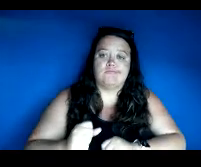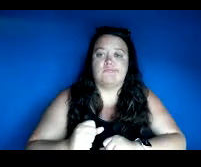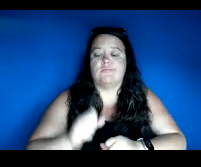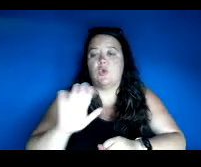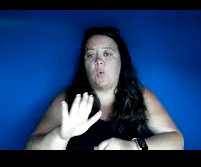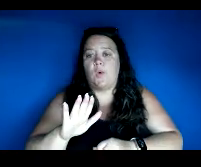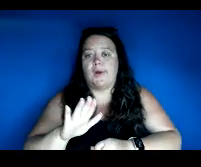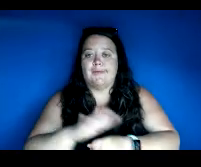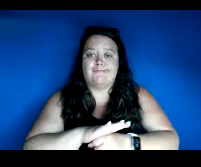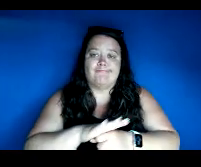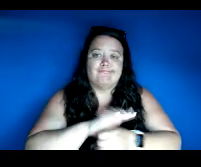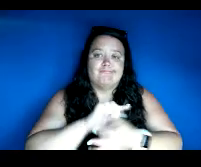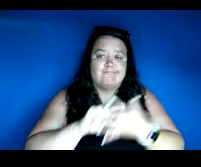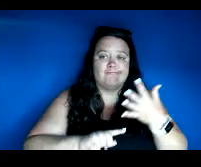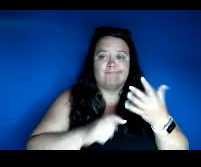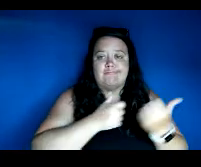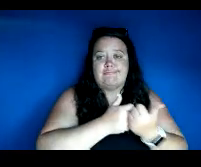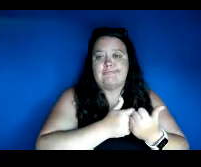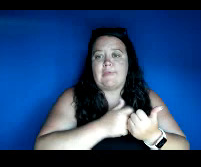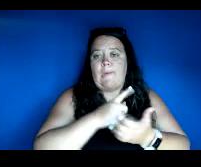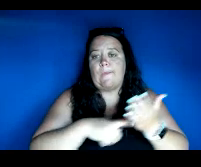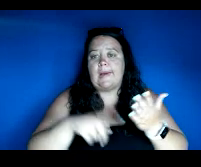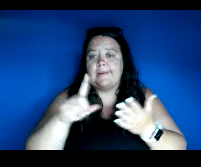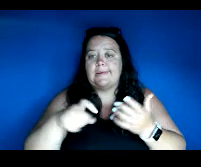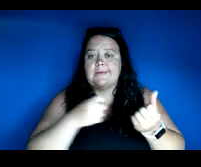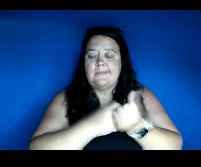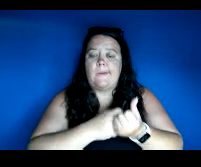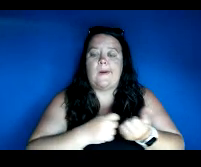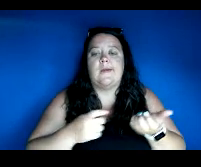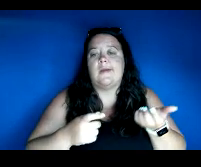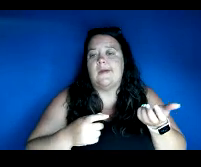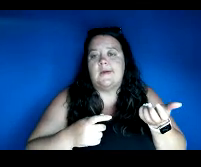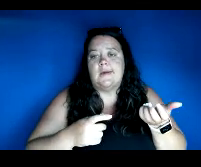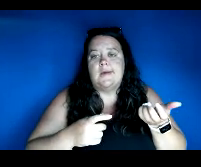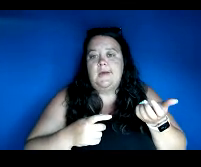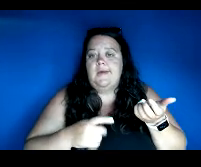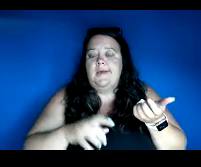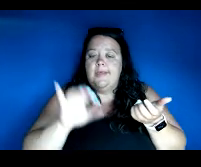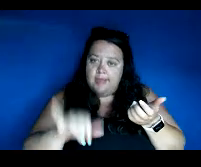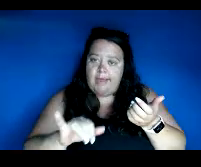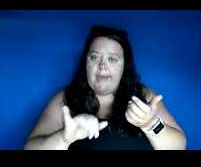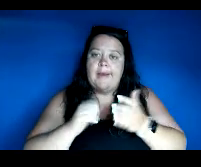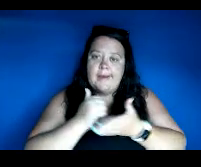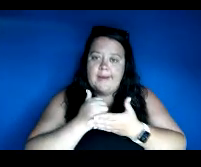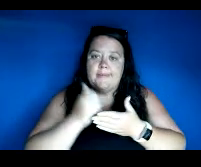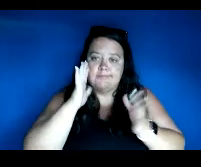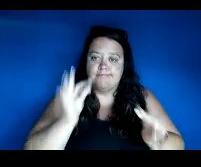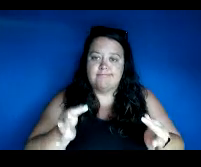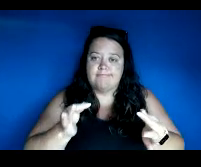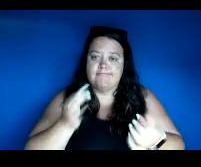what accommodations you need, like that is the beginning of that, of understanding that, because everybody needs something different, right?